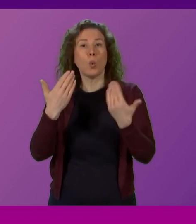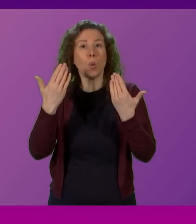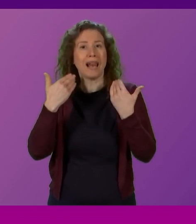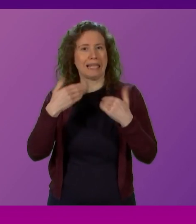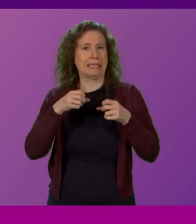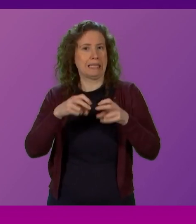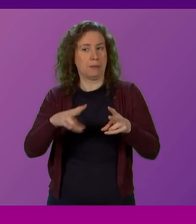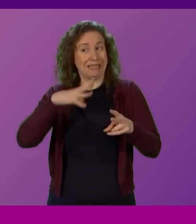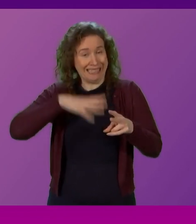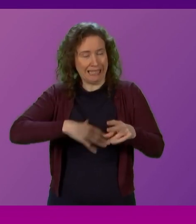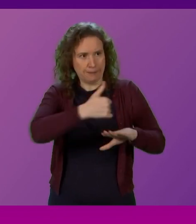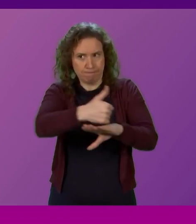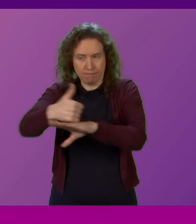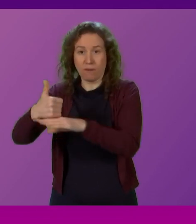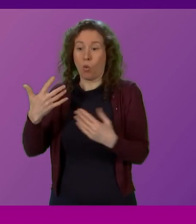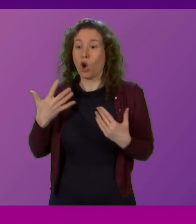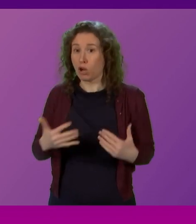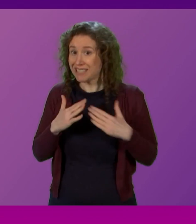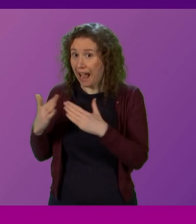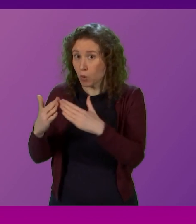will be required for the current housing stock?